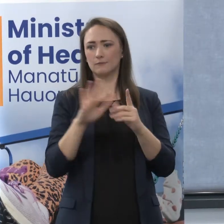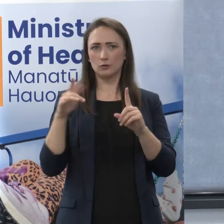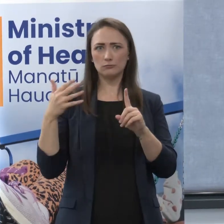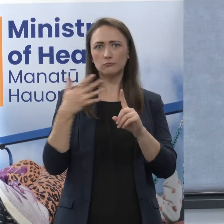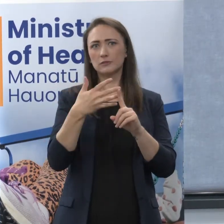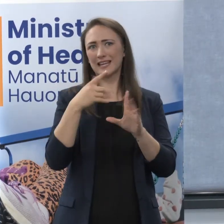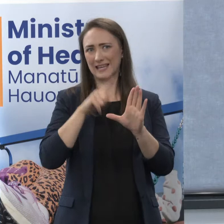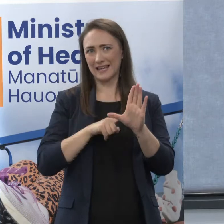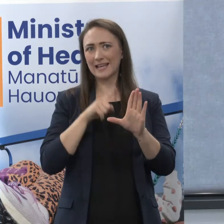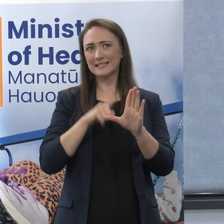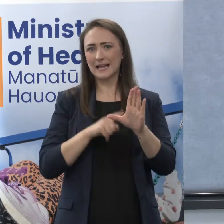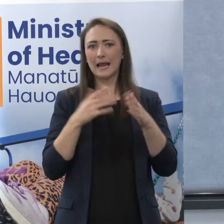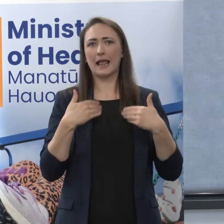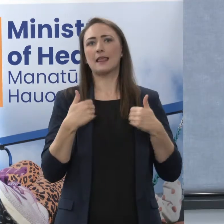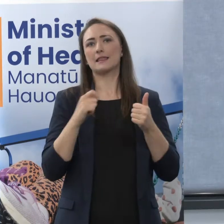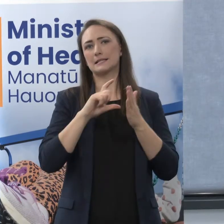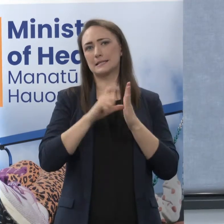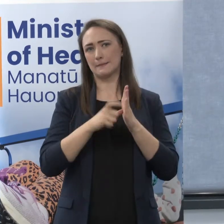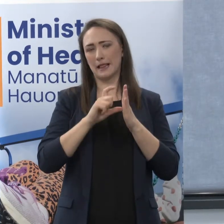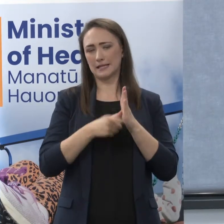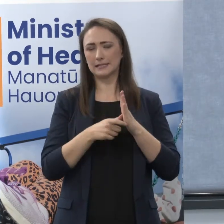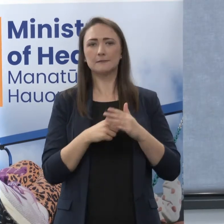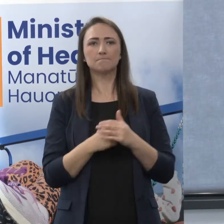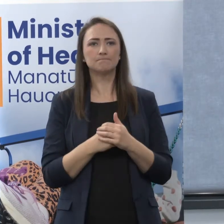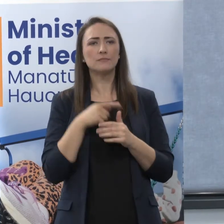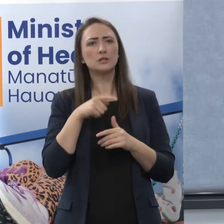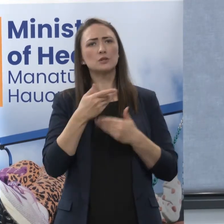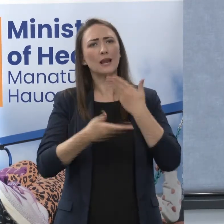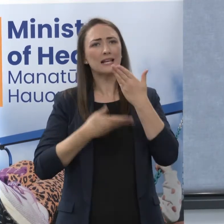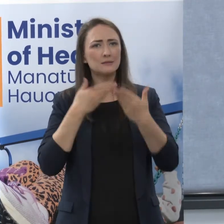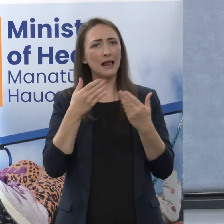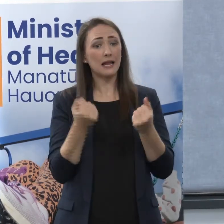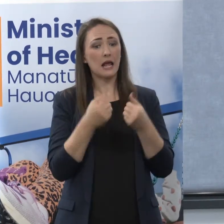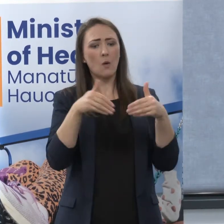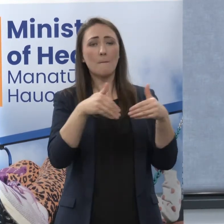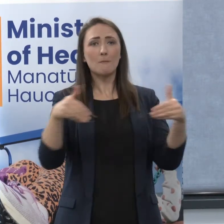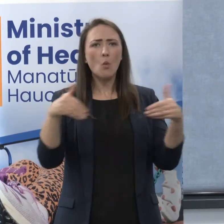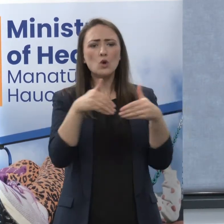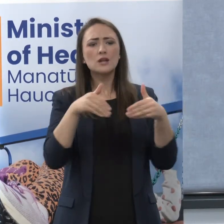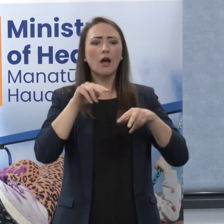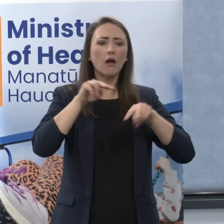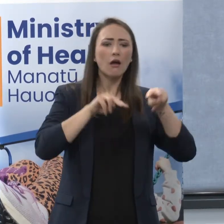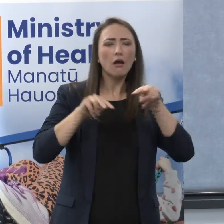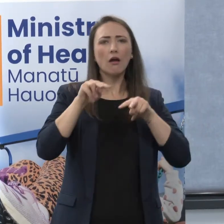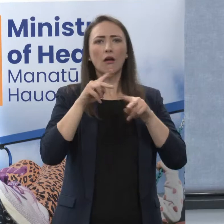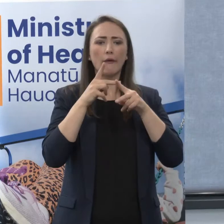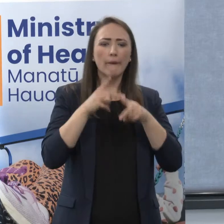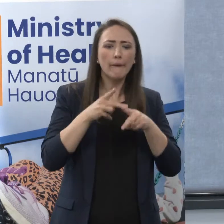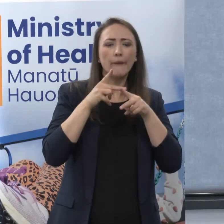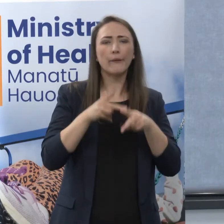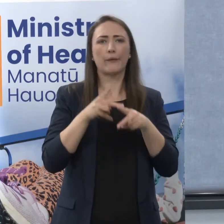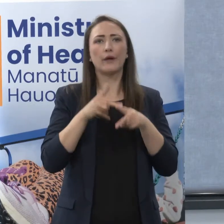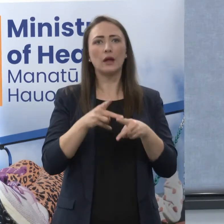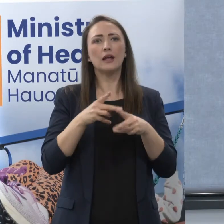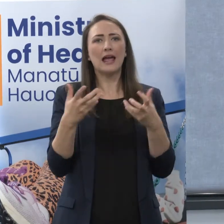the New Zealand health and disability setting. She is going to kick off with a discussion about water and post